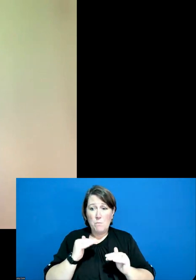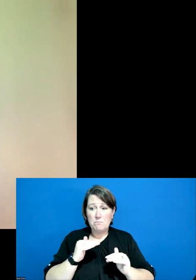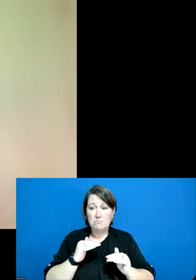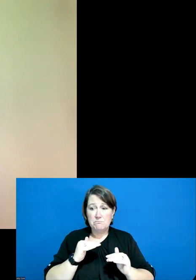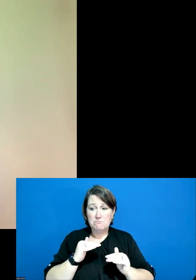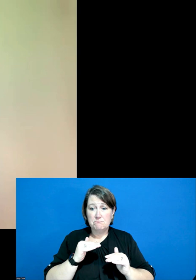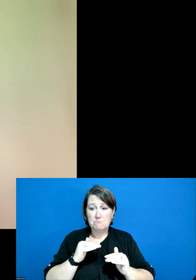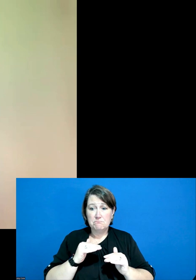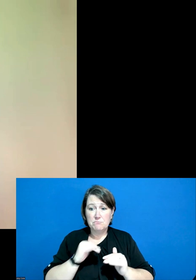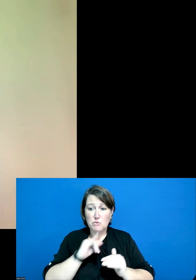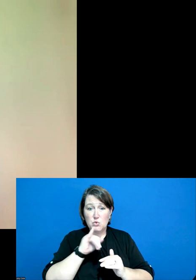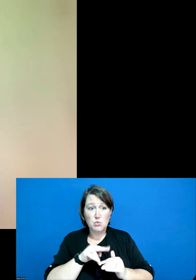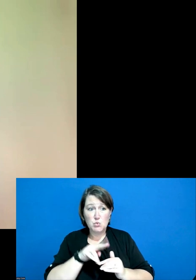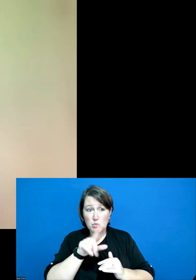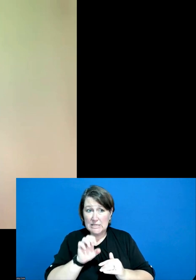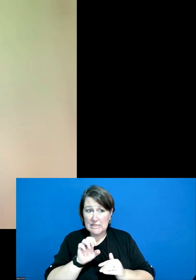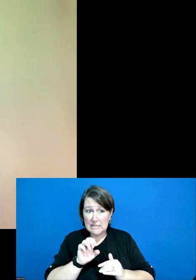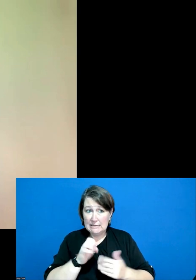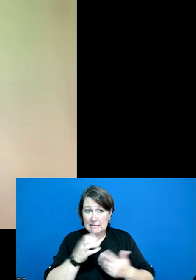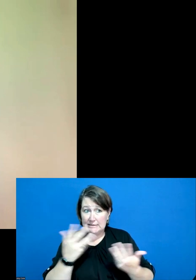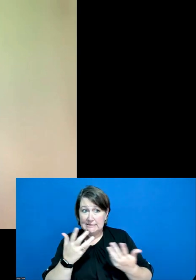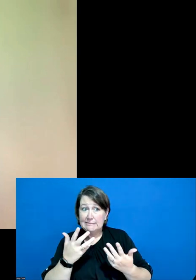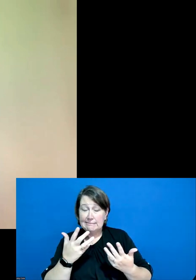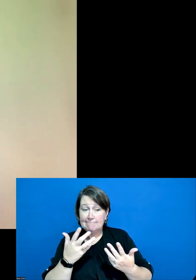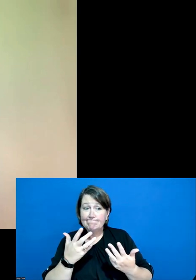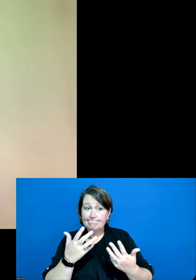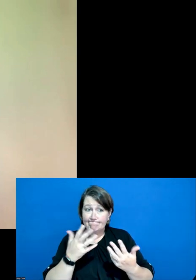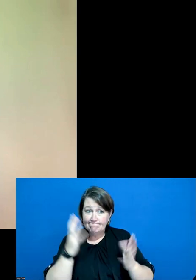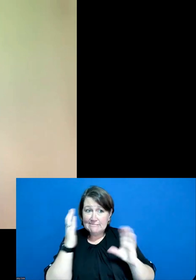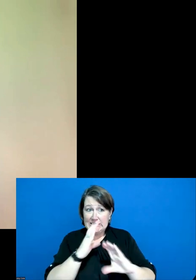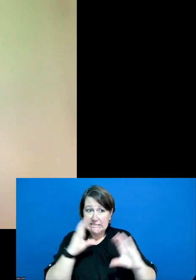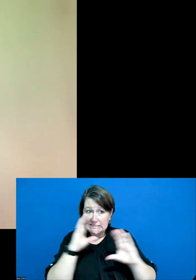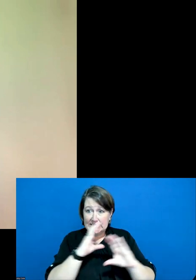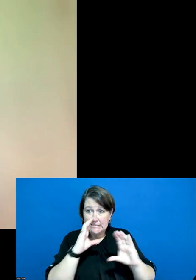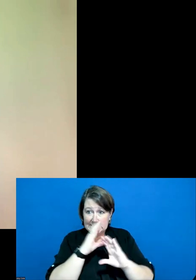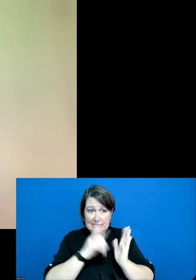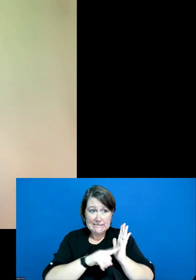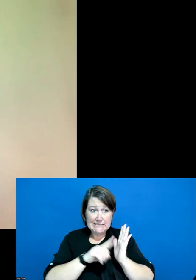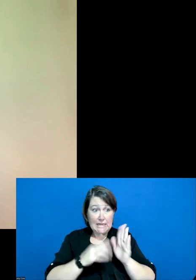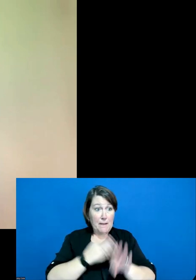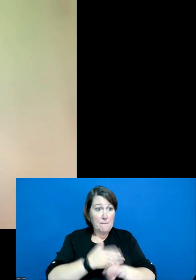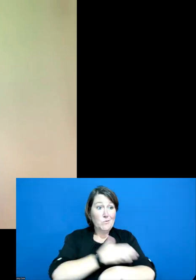maybe be the one to explore and hope we improve on that.